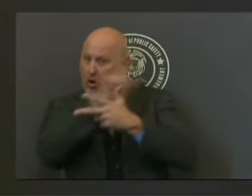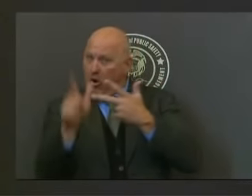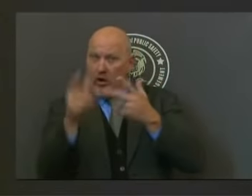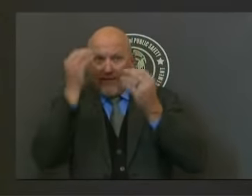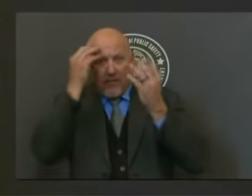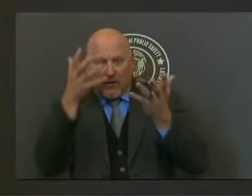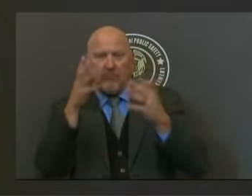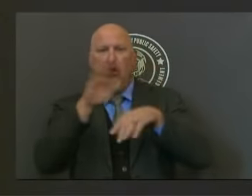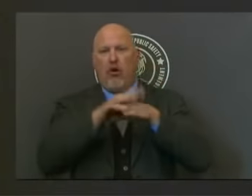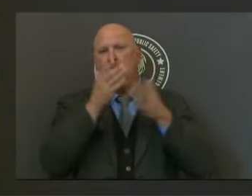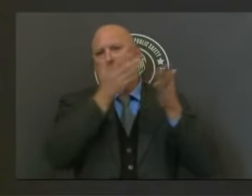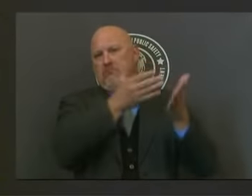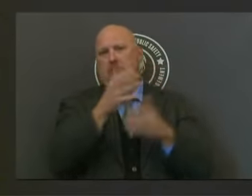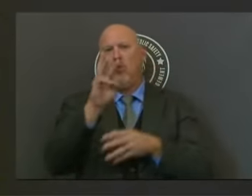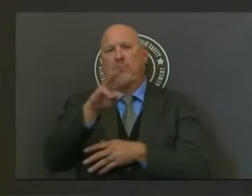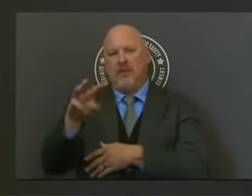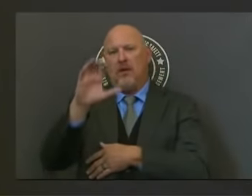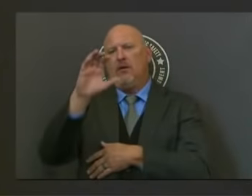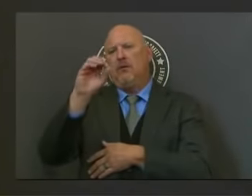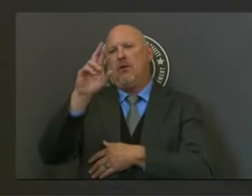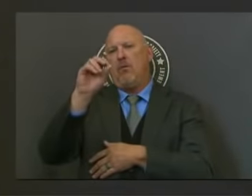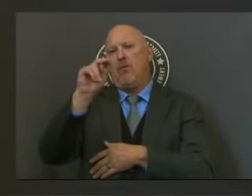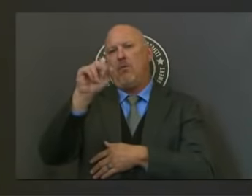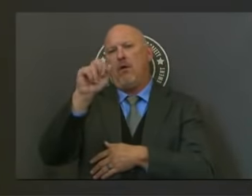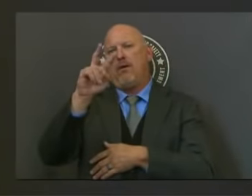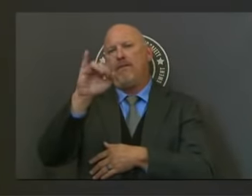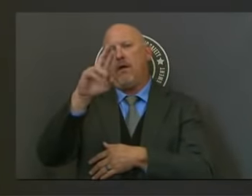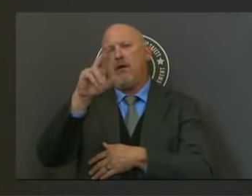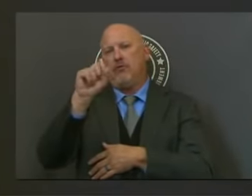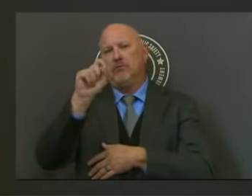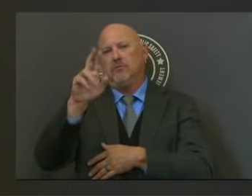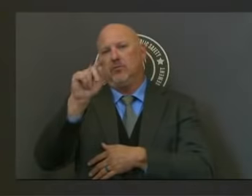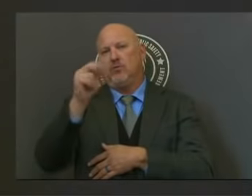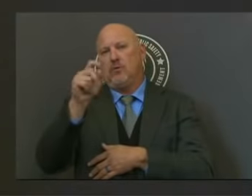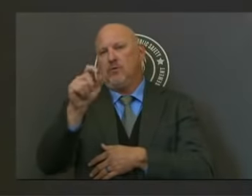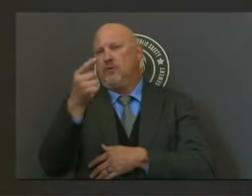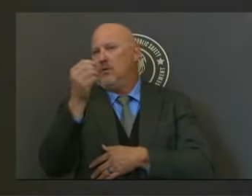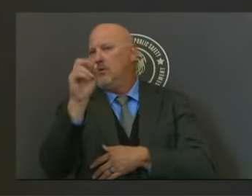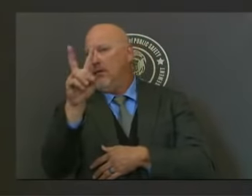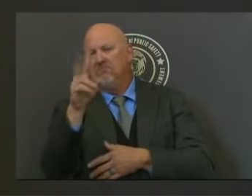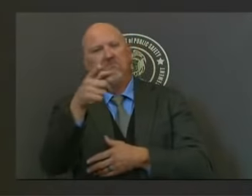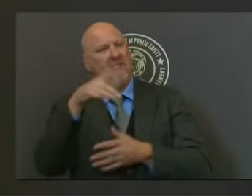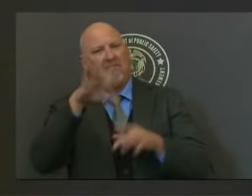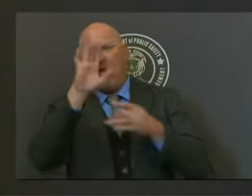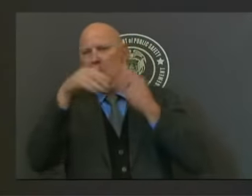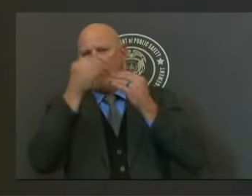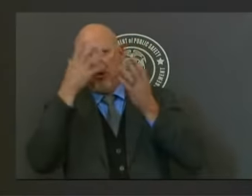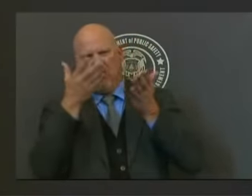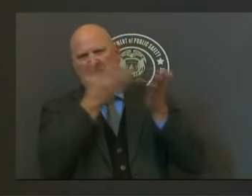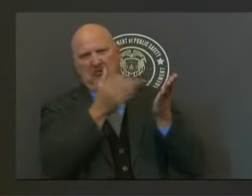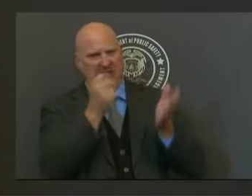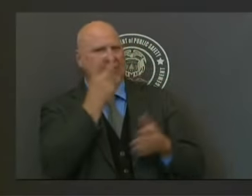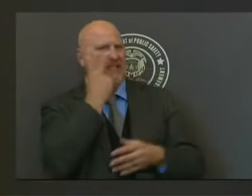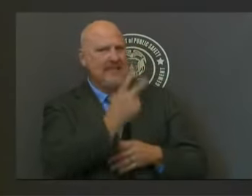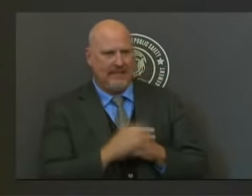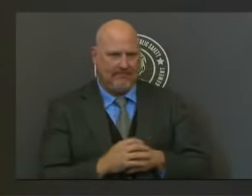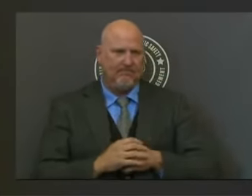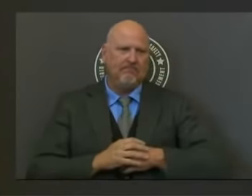so what is this mean and the governor and Dr done have have